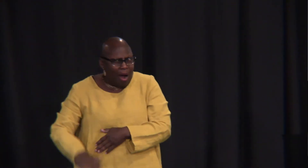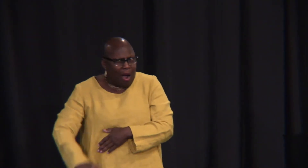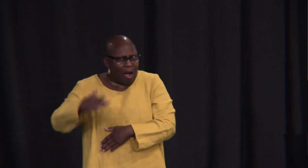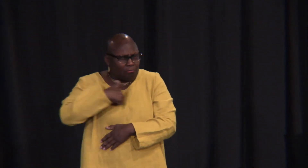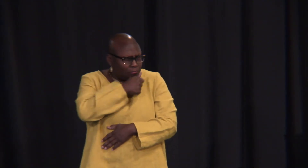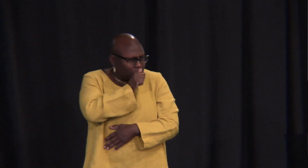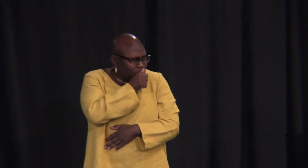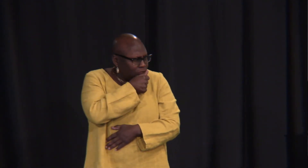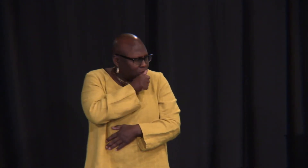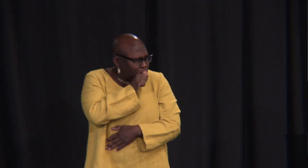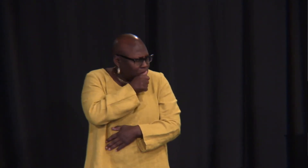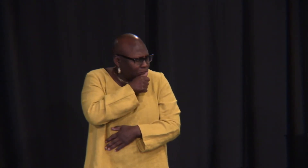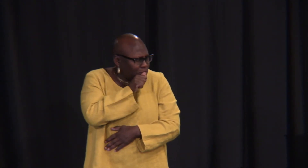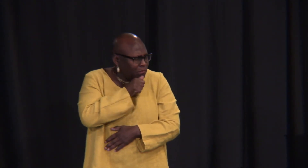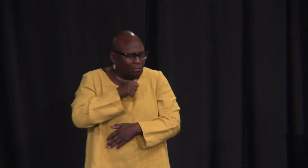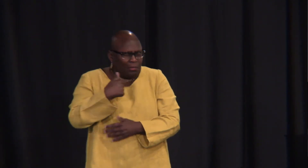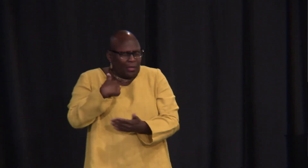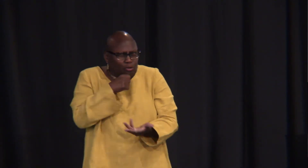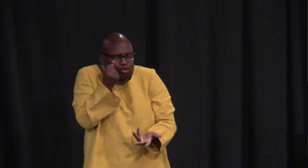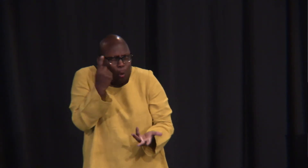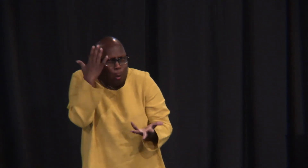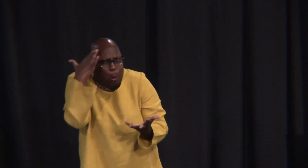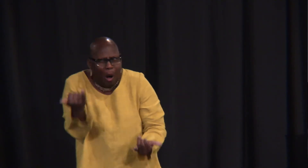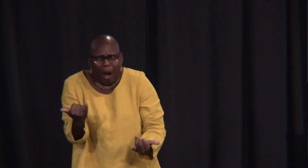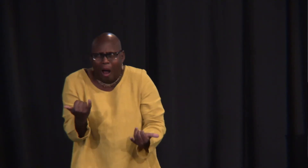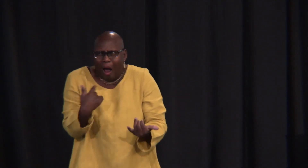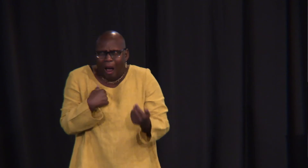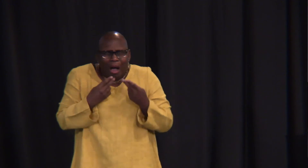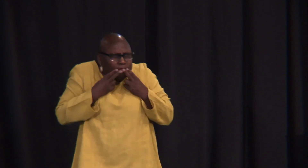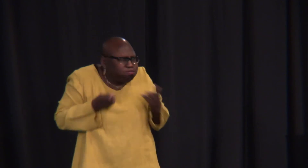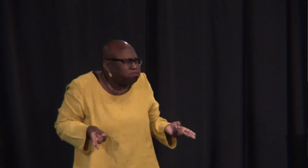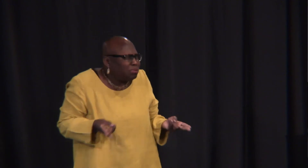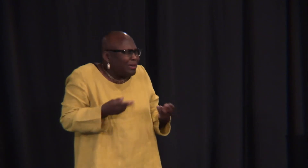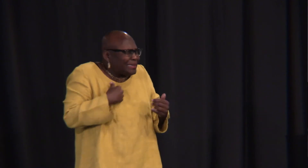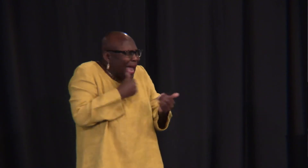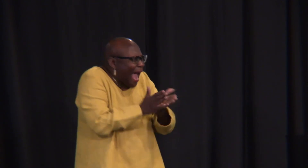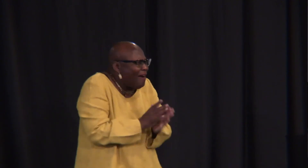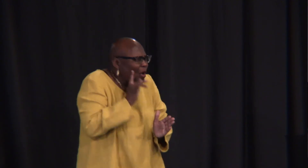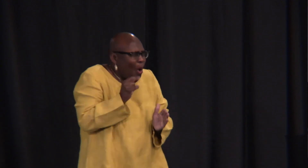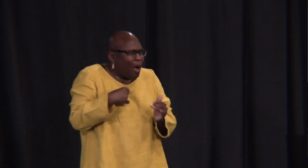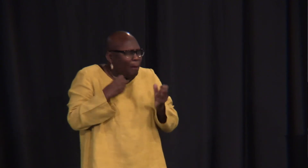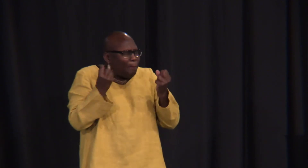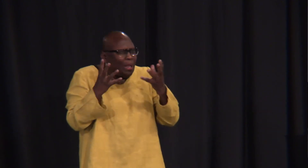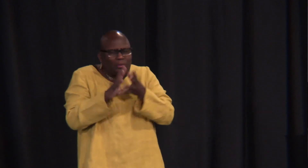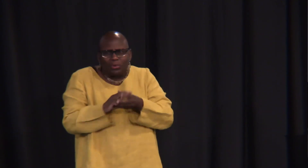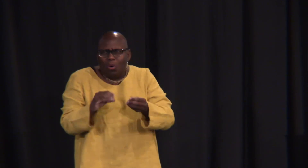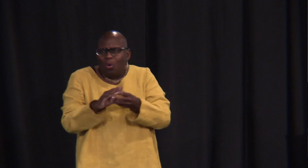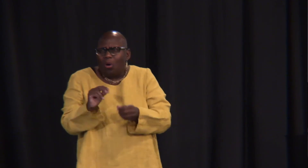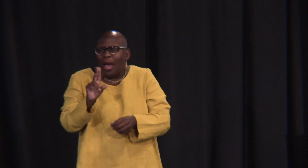developed over time. When Amy spoke of her experience growing up as a white person,